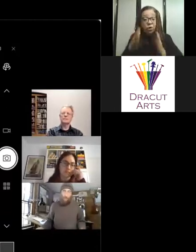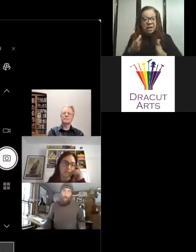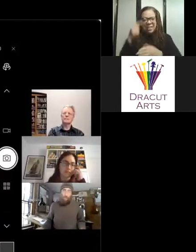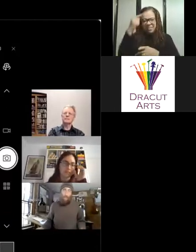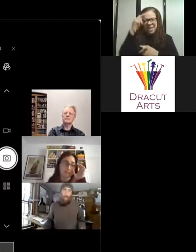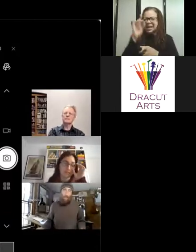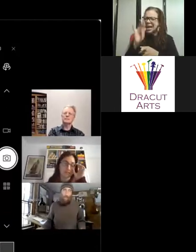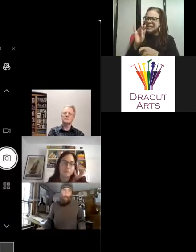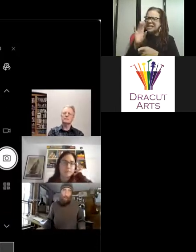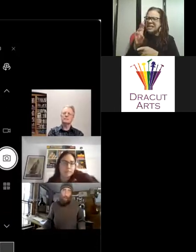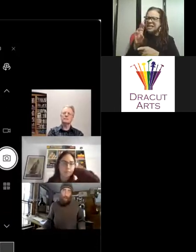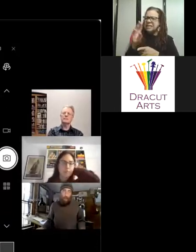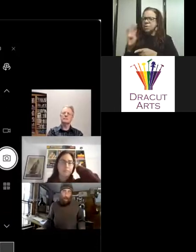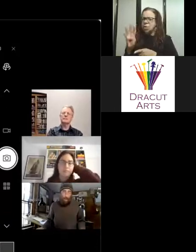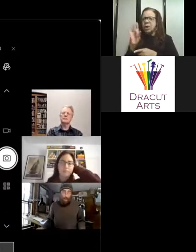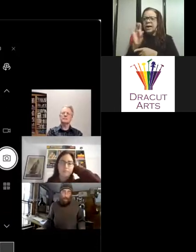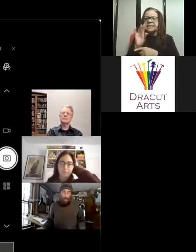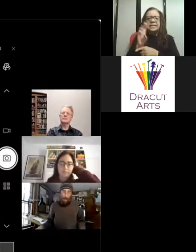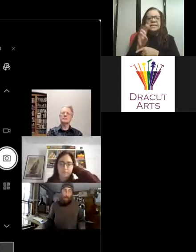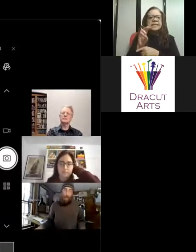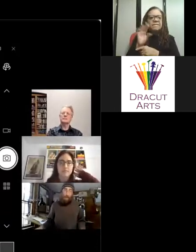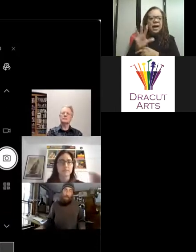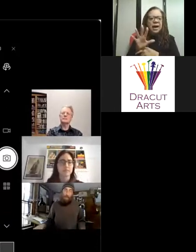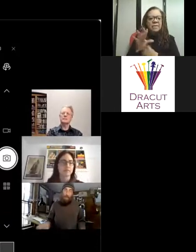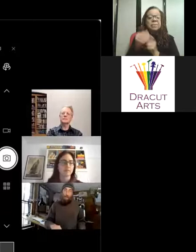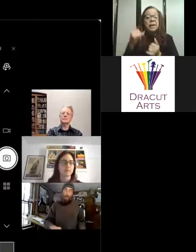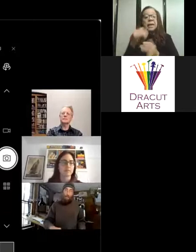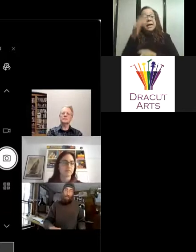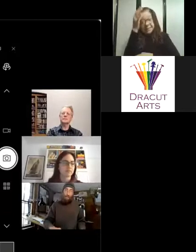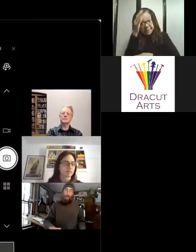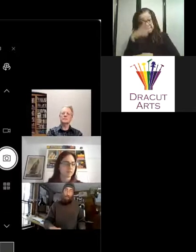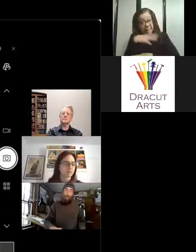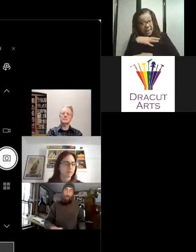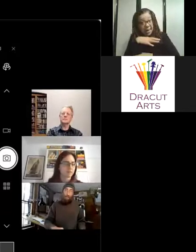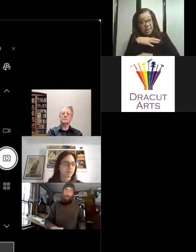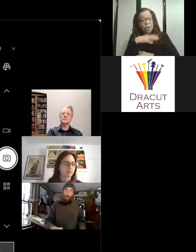and it's a painting of a a man, who may be a union soldier, maybe not, so this